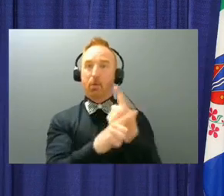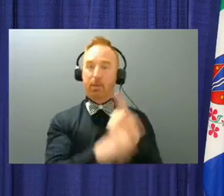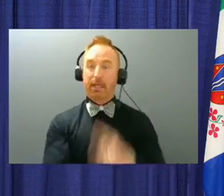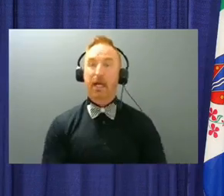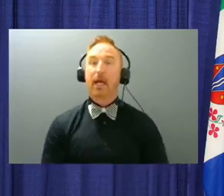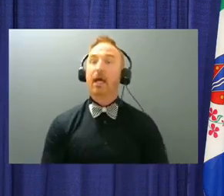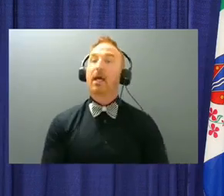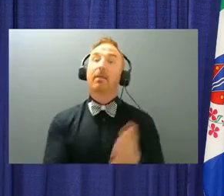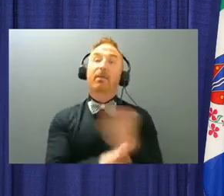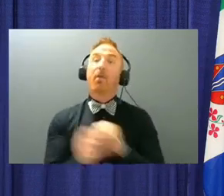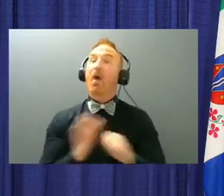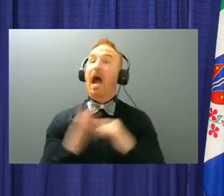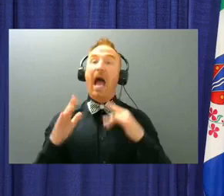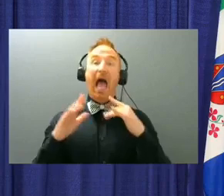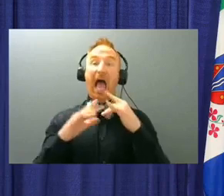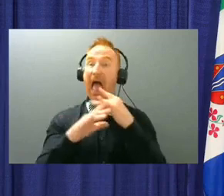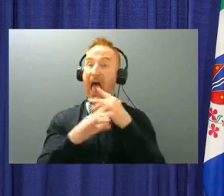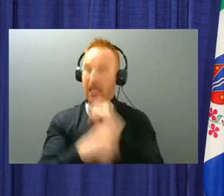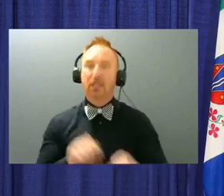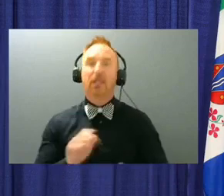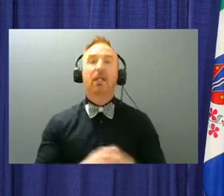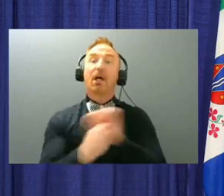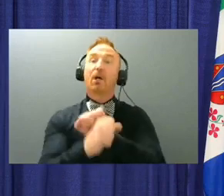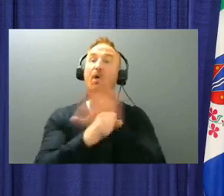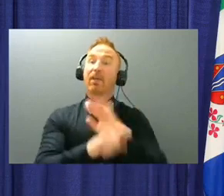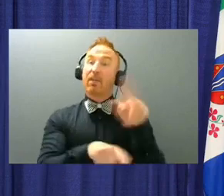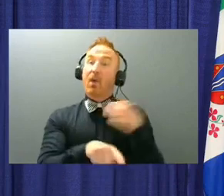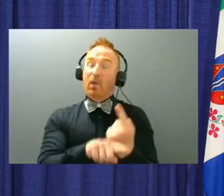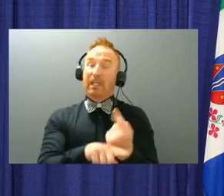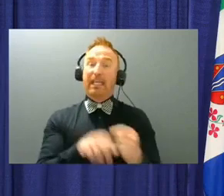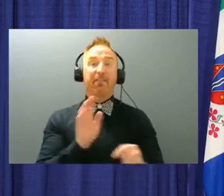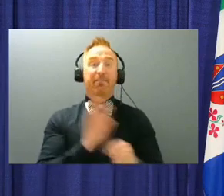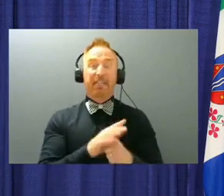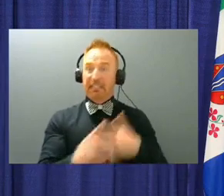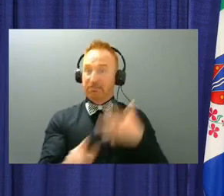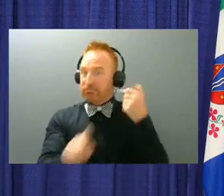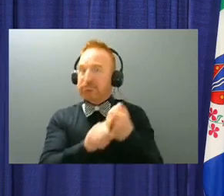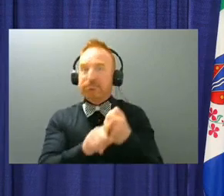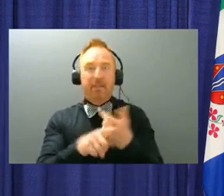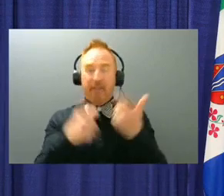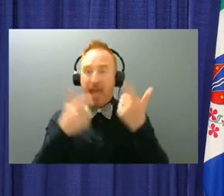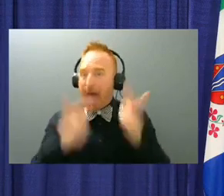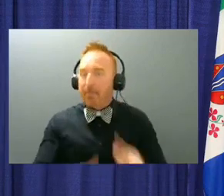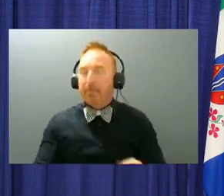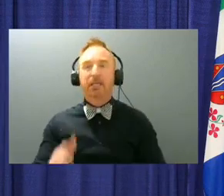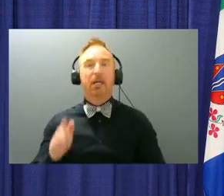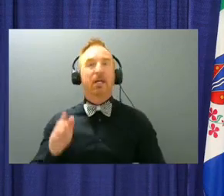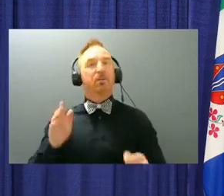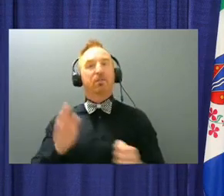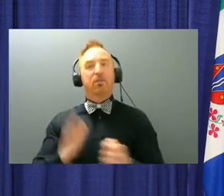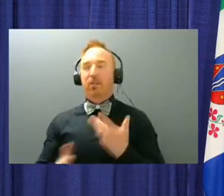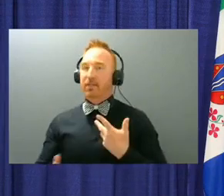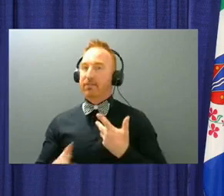Before I close, we all know that COVID is not the only skirt that crosses through all ages.